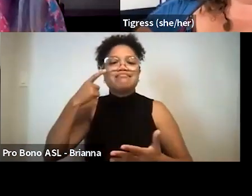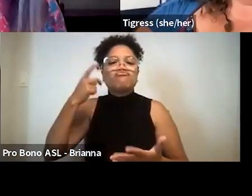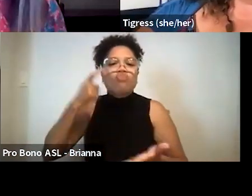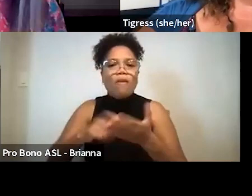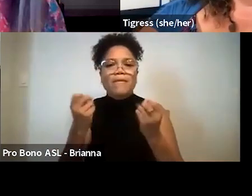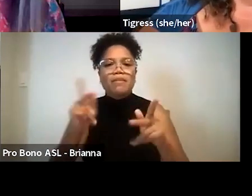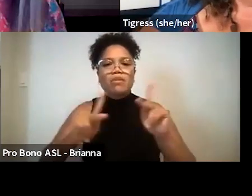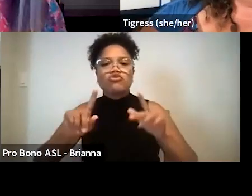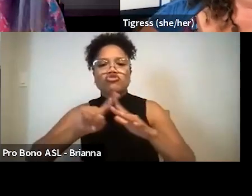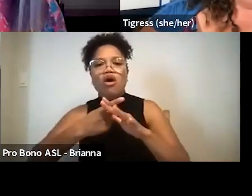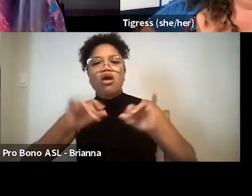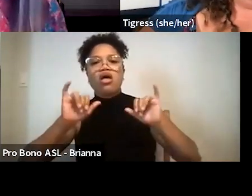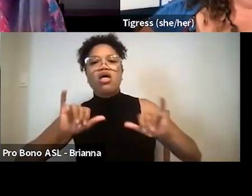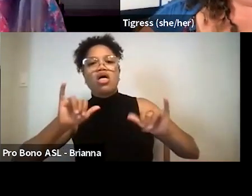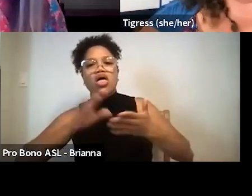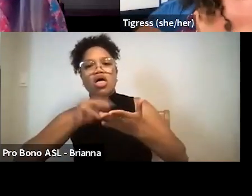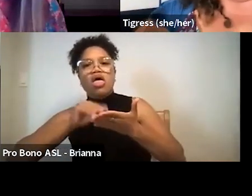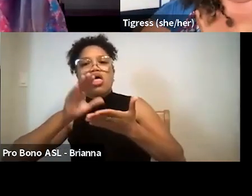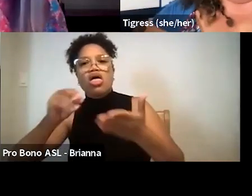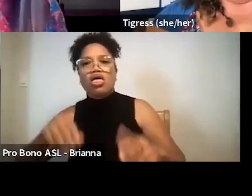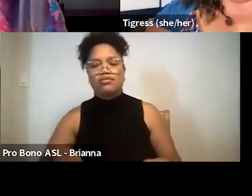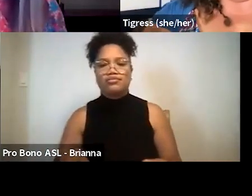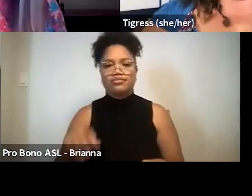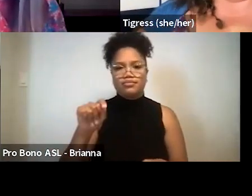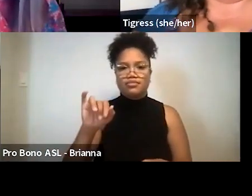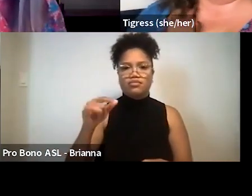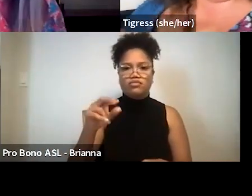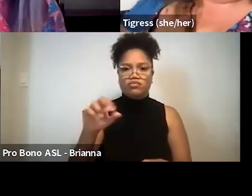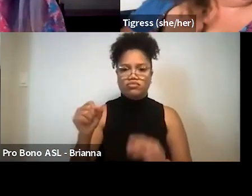So let's dig in a little bit more about the Campaign for Science Freedom.